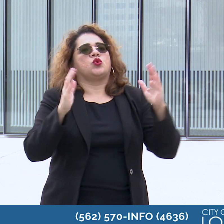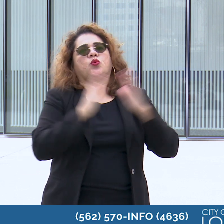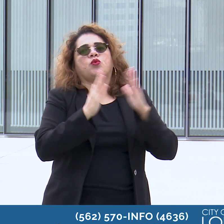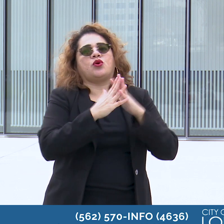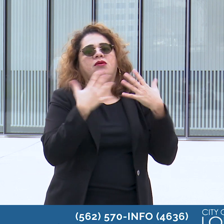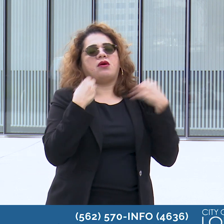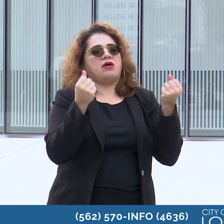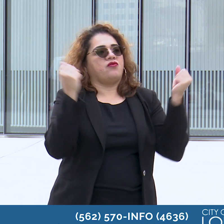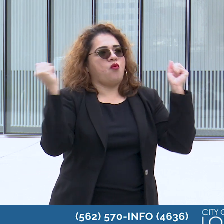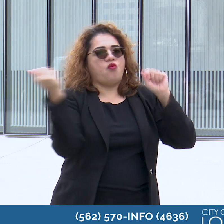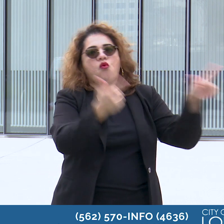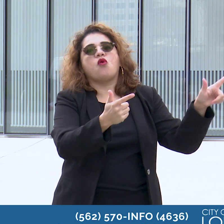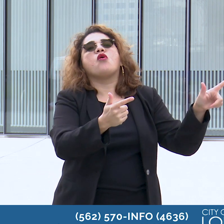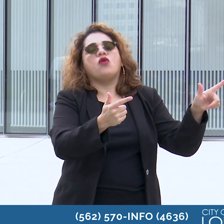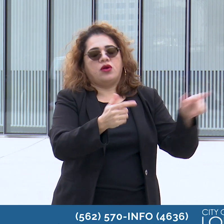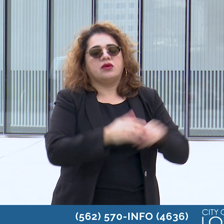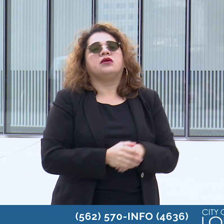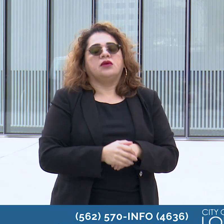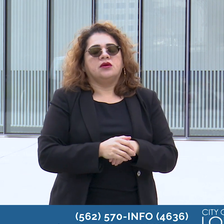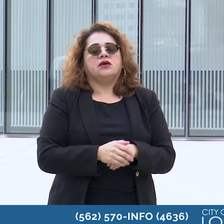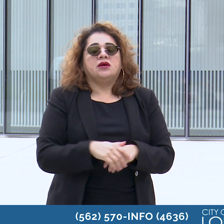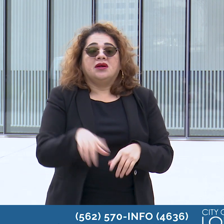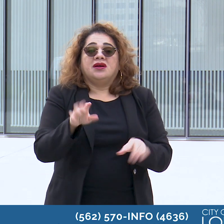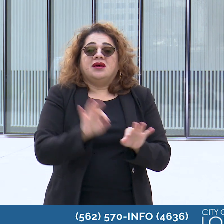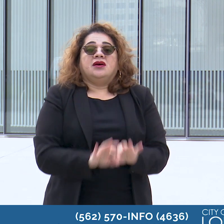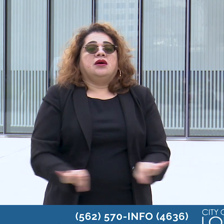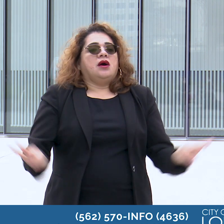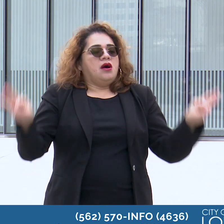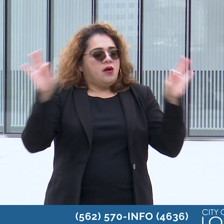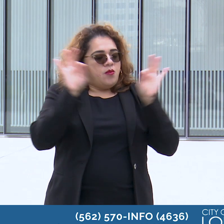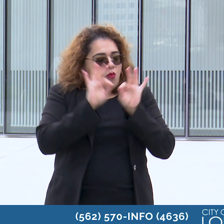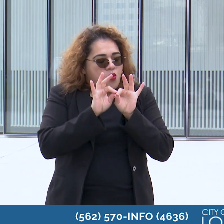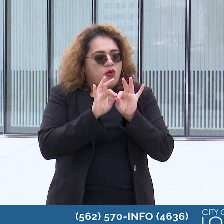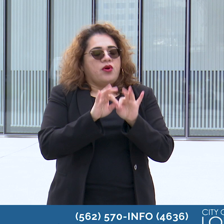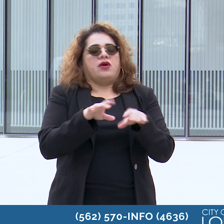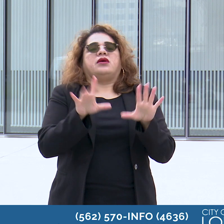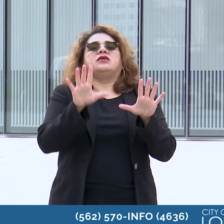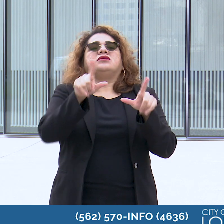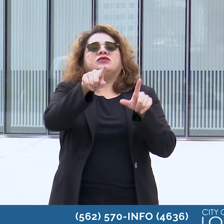While you are waiting, know that it is as important as ever to continue taking the necessary